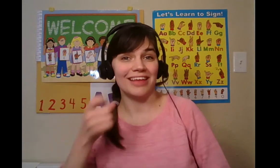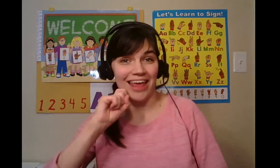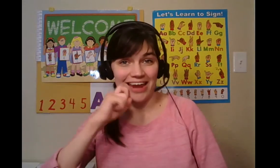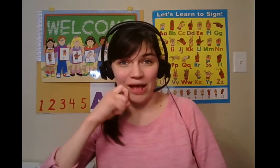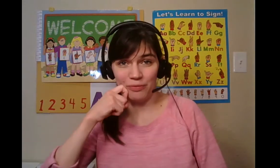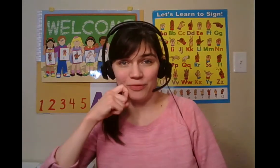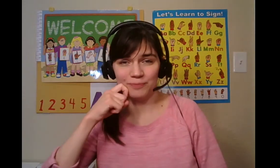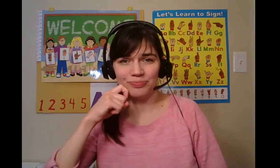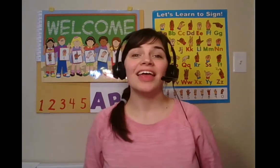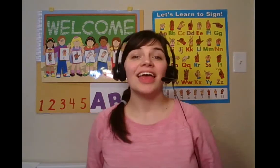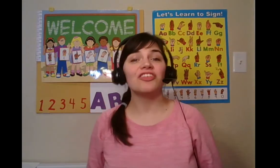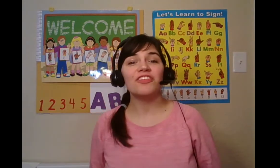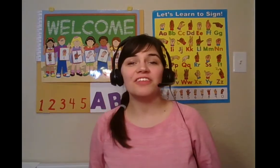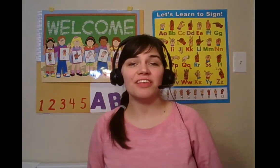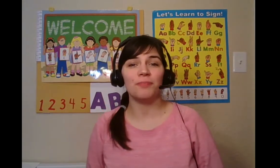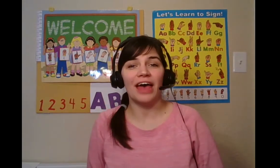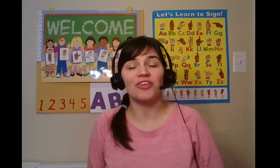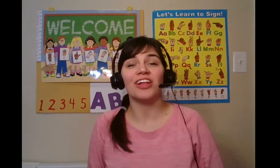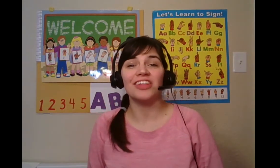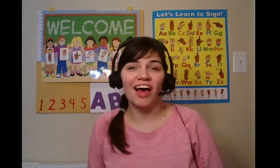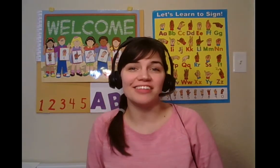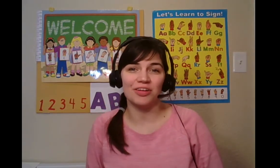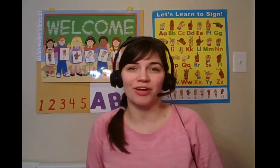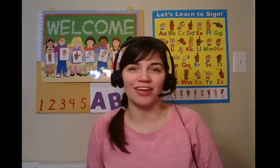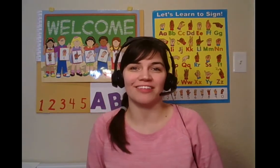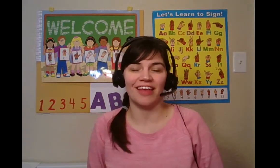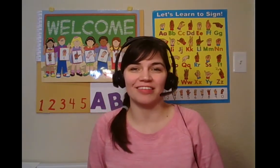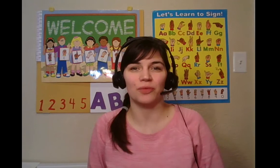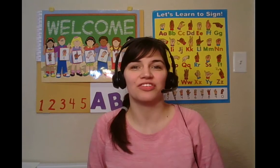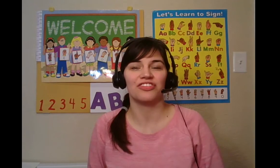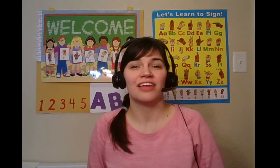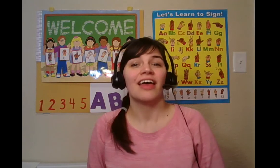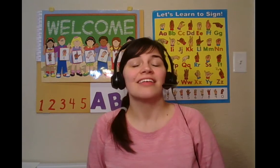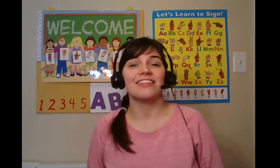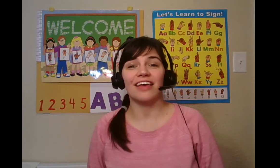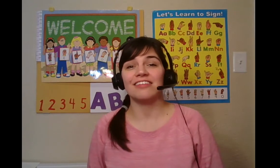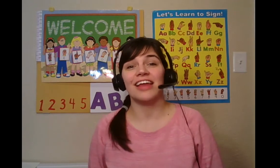apple. And you'll see this pattern a lot in American Sign Language. Signs that